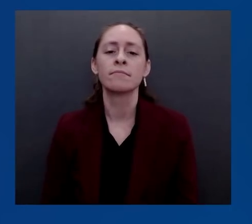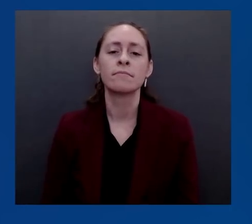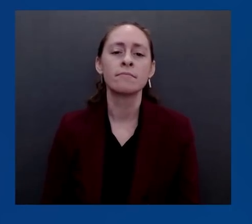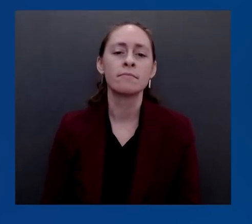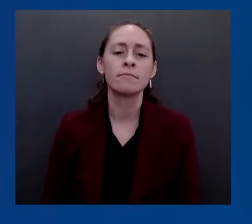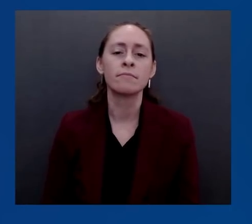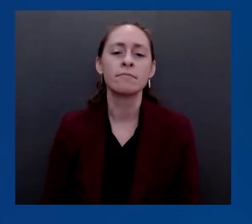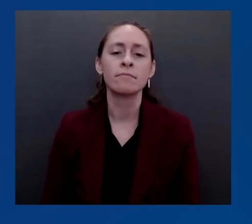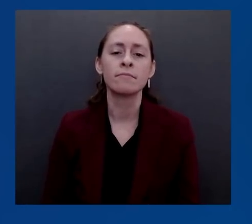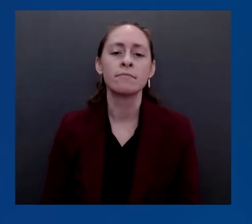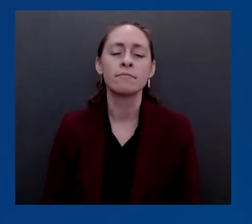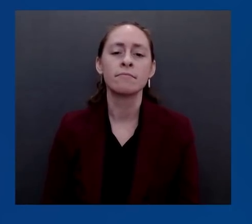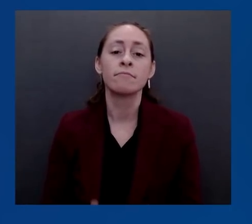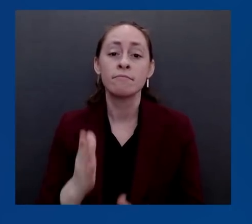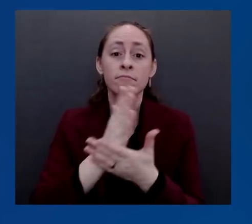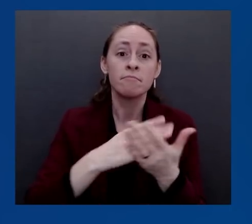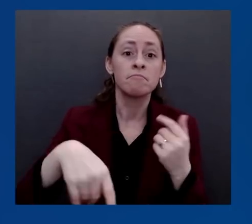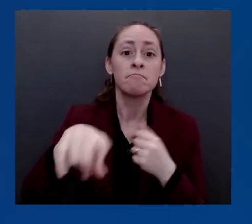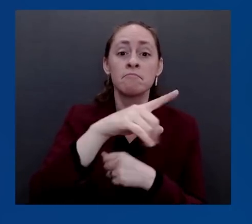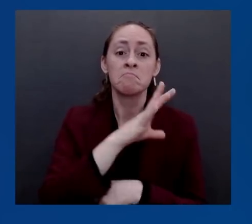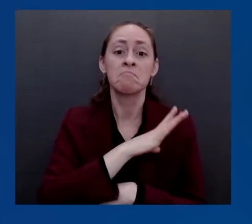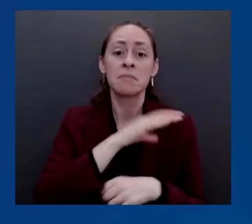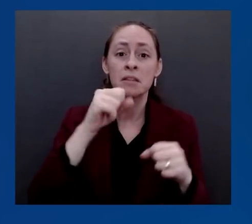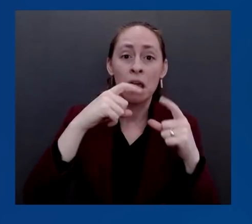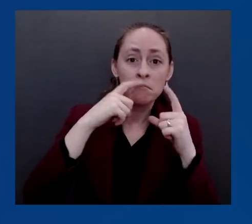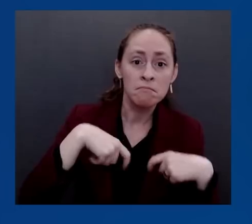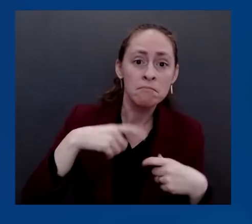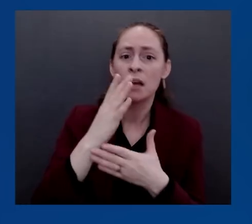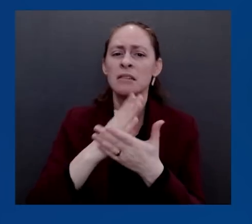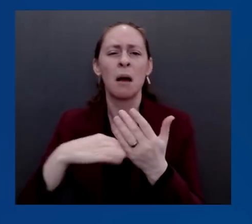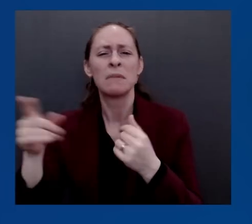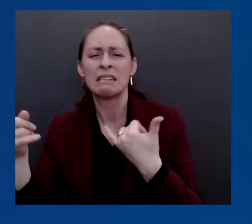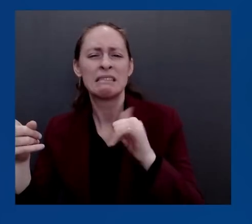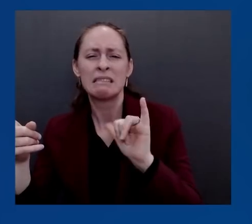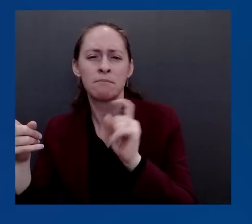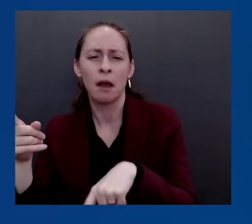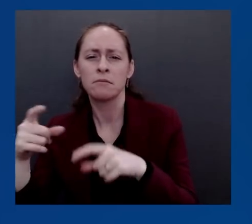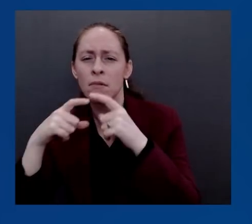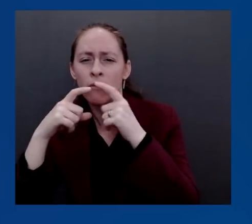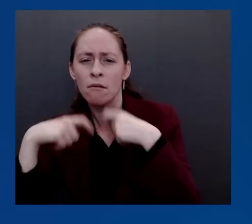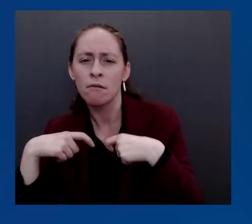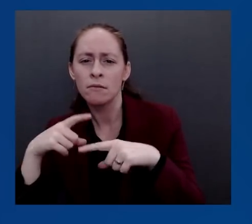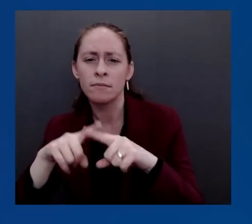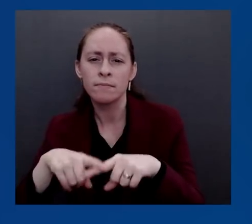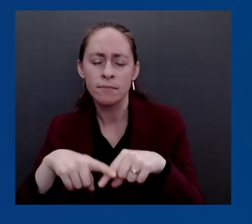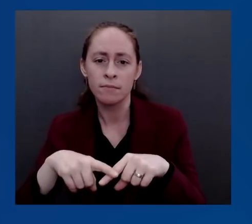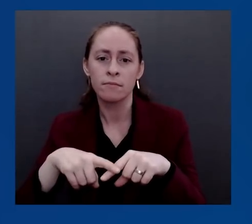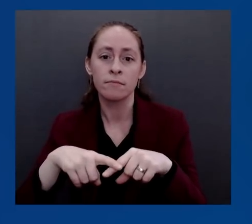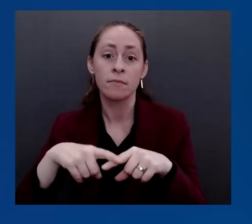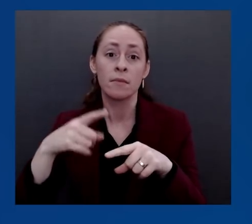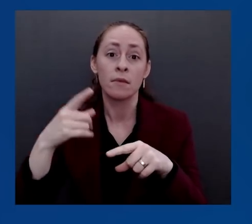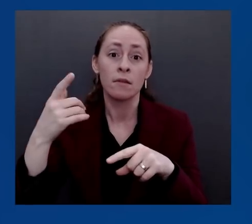as Jeff said and as I previously said, issues related to cases, certainly issues related to severity of disease